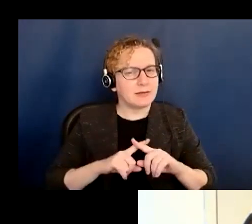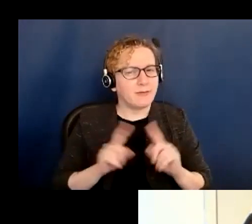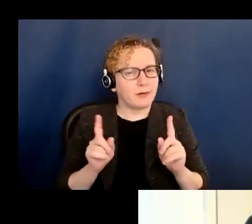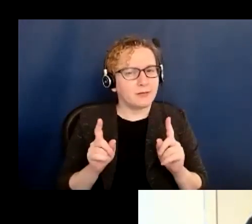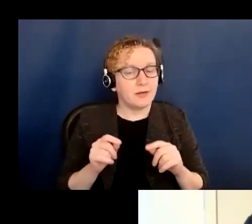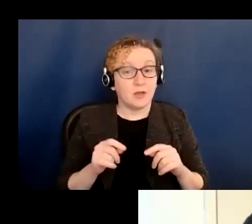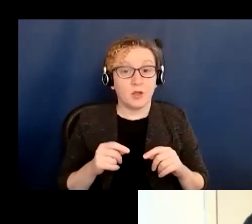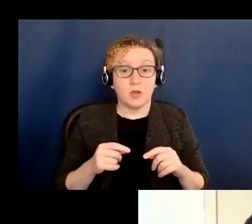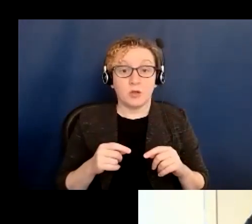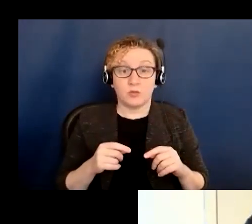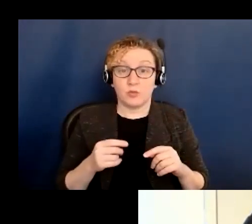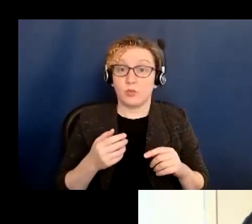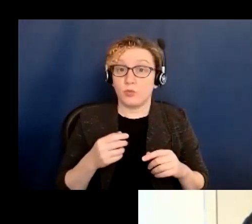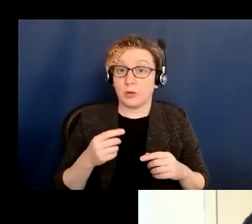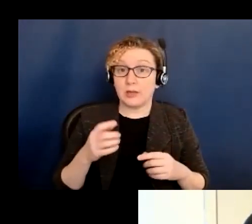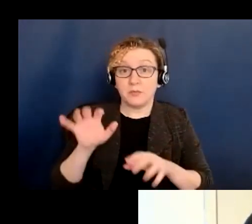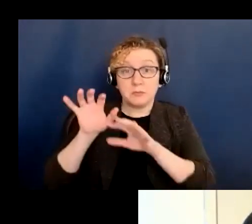We got the language he wanted, we just needed to go to a different location.